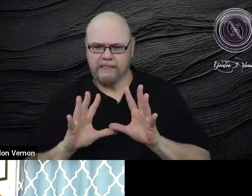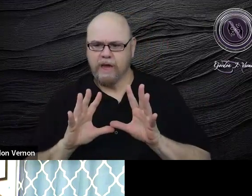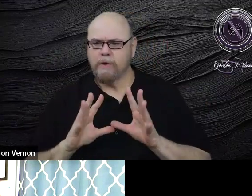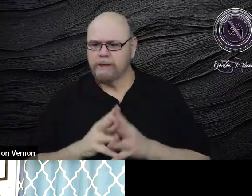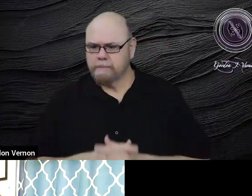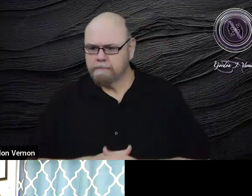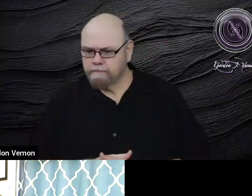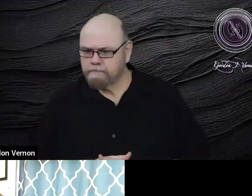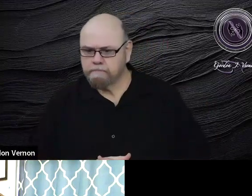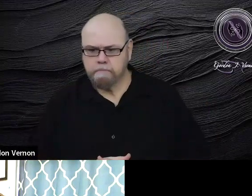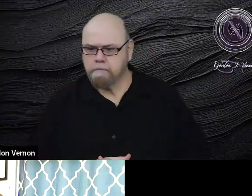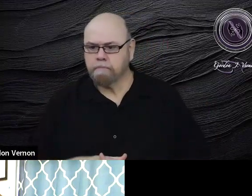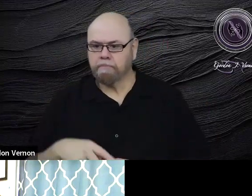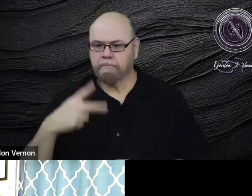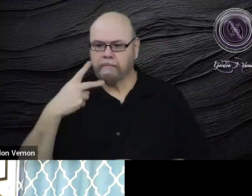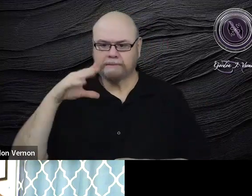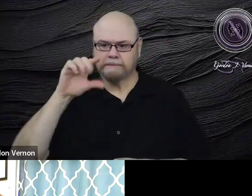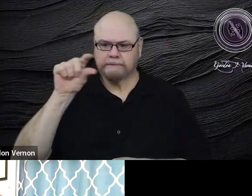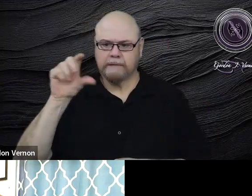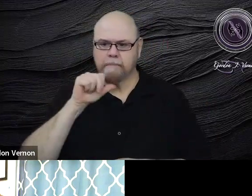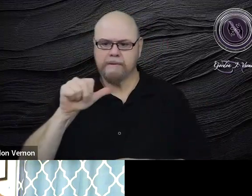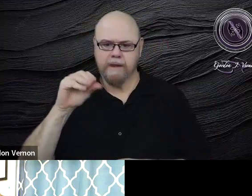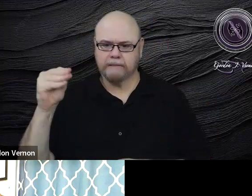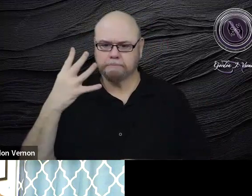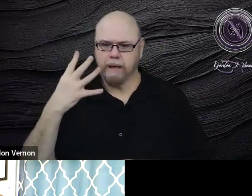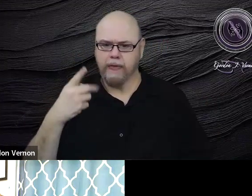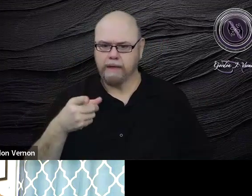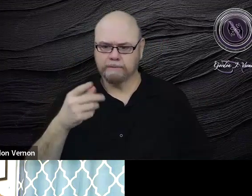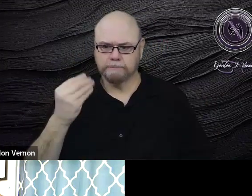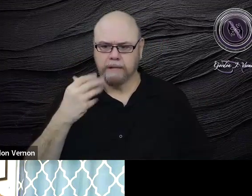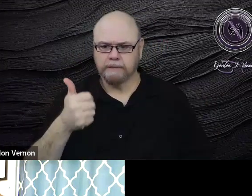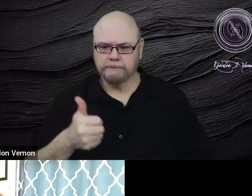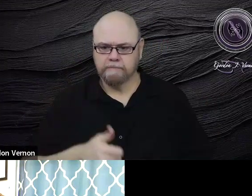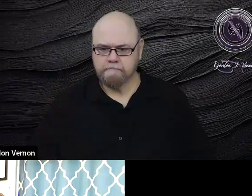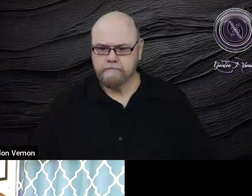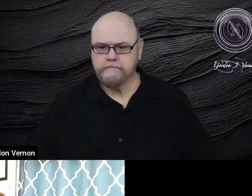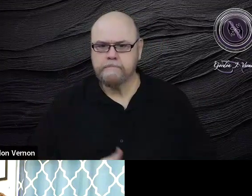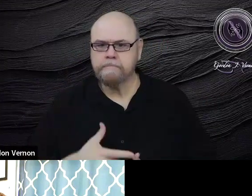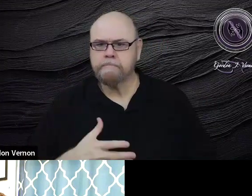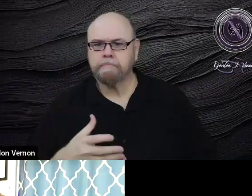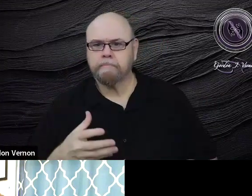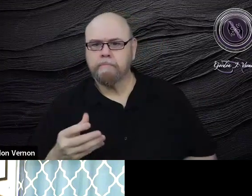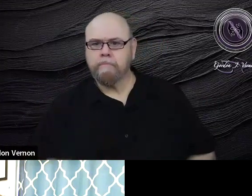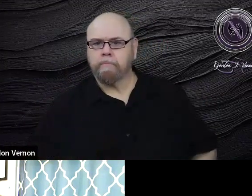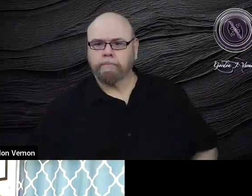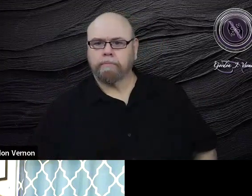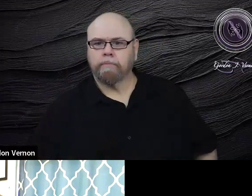What we see in experiments, so if we do these pitch discrimination experiments, for example,